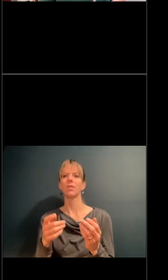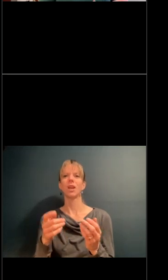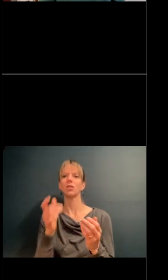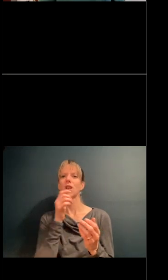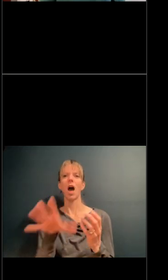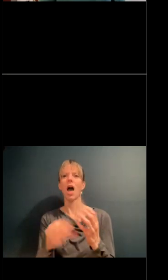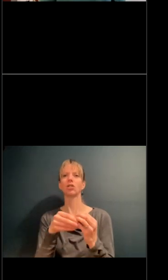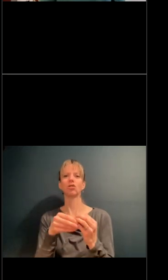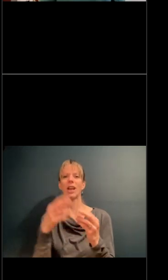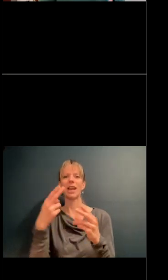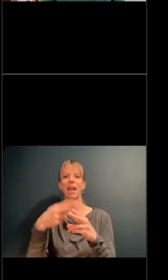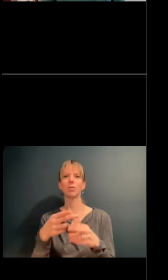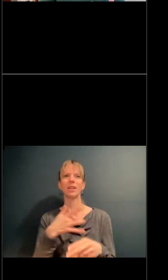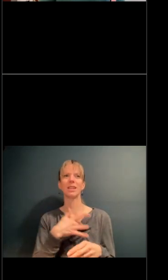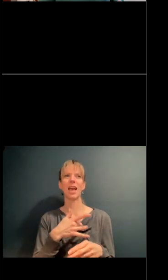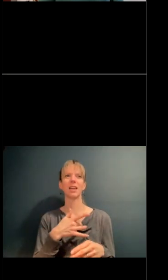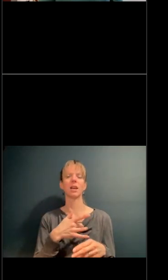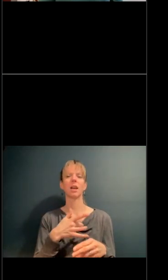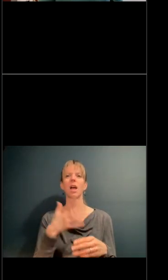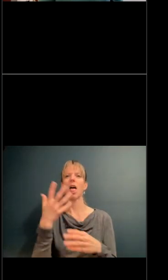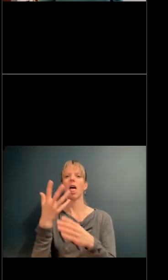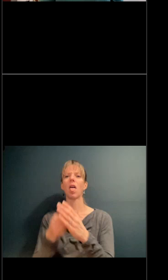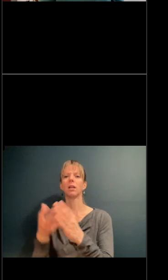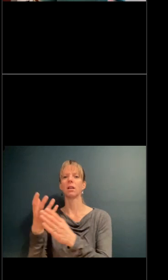We tend to see those same names showing up in different circles.